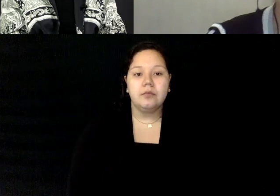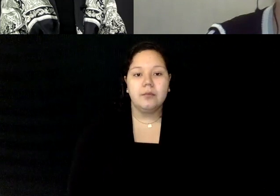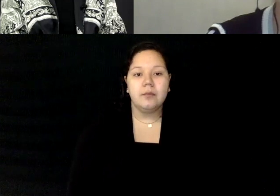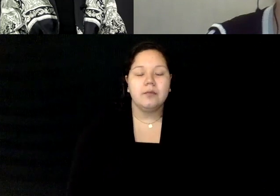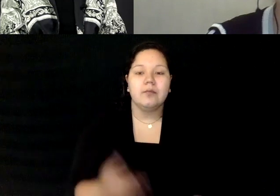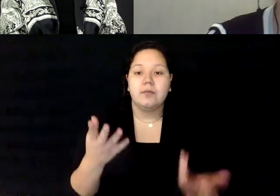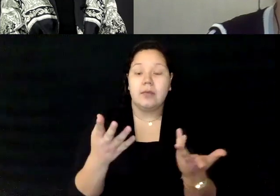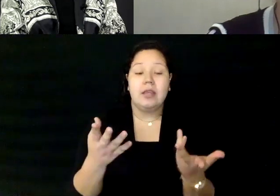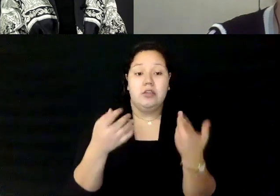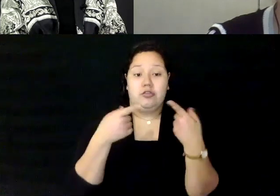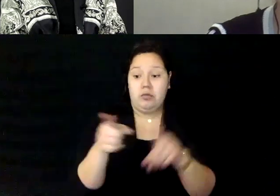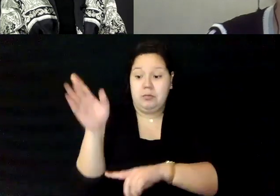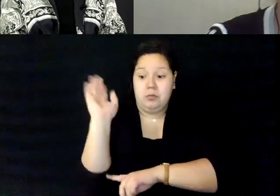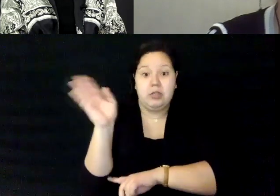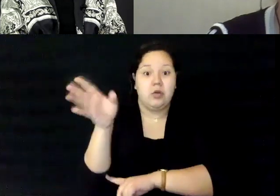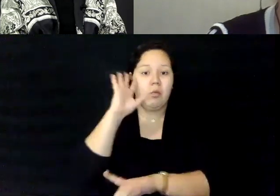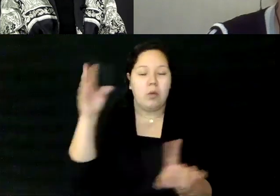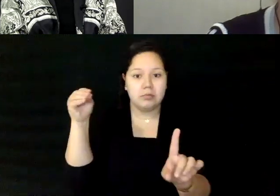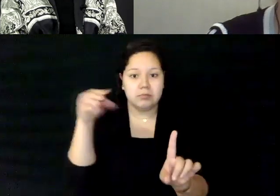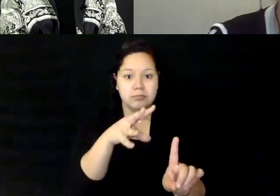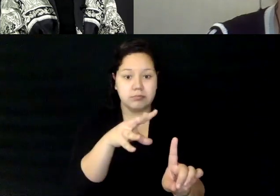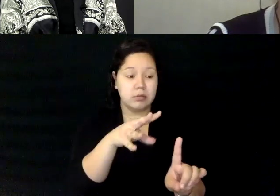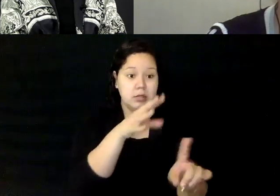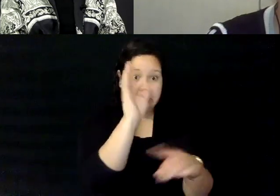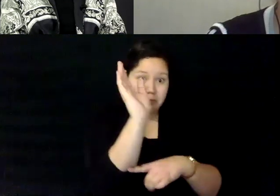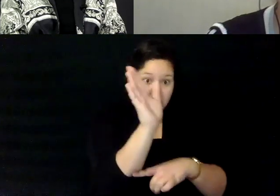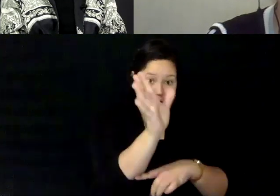the ASL interpreters and the active speakers are going to be spotlighted,